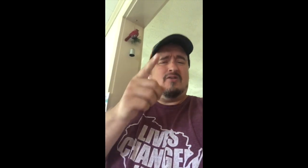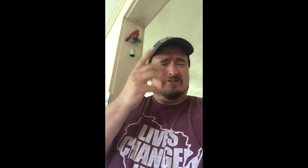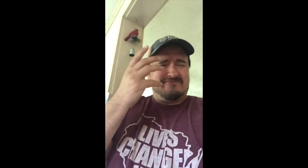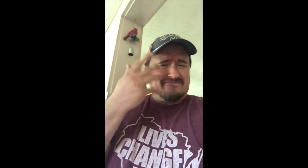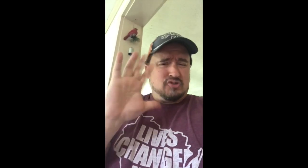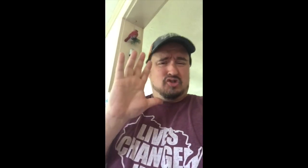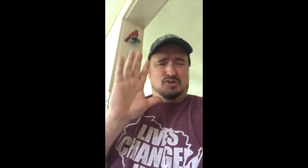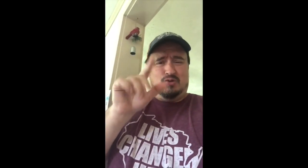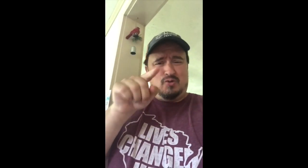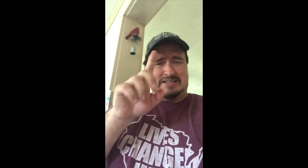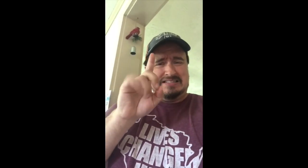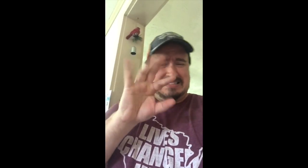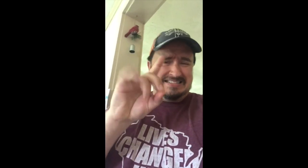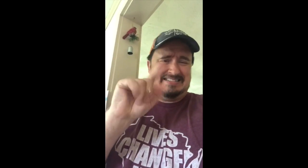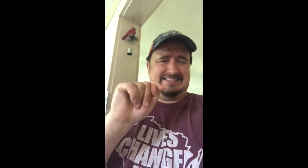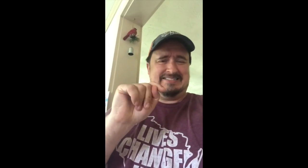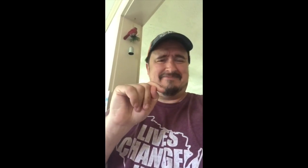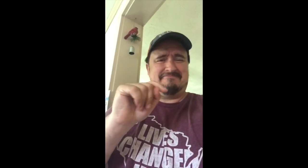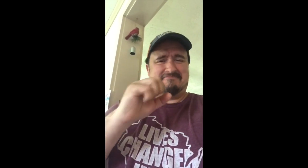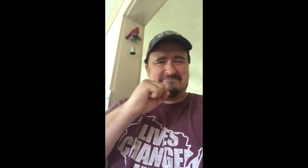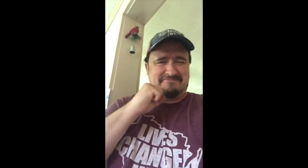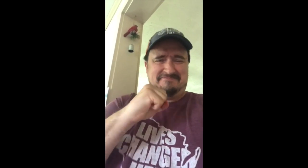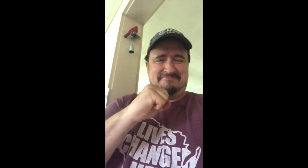You did it! Have a good Summer.